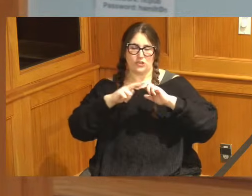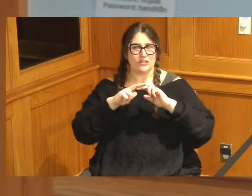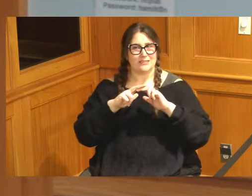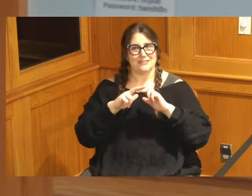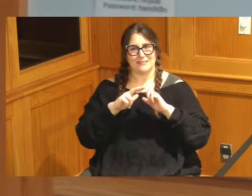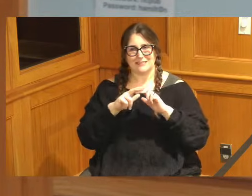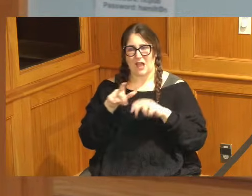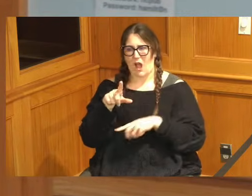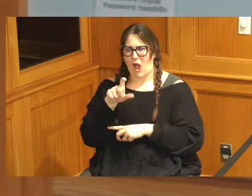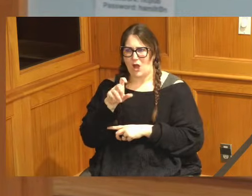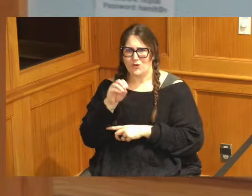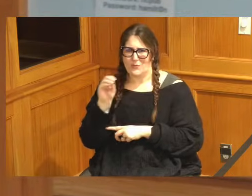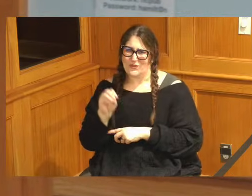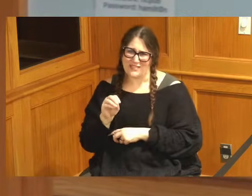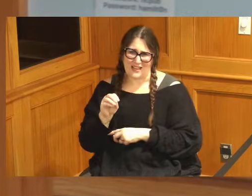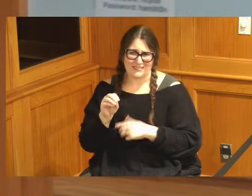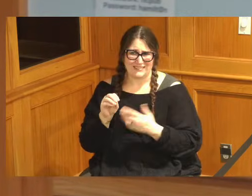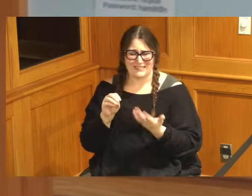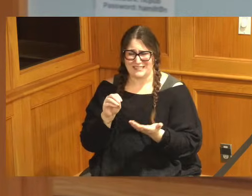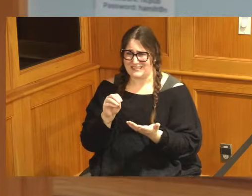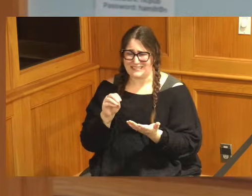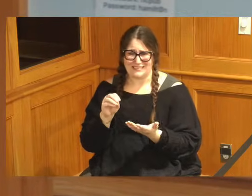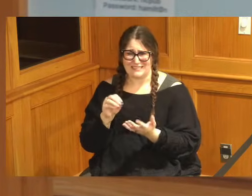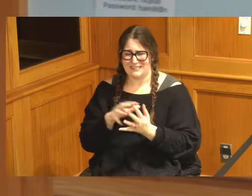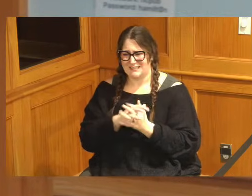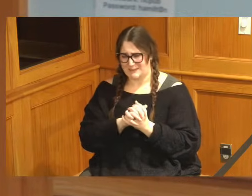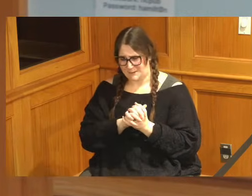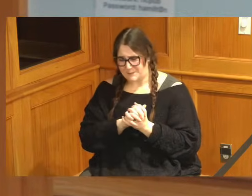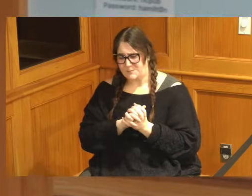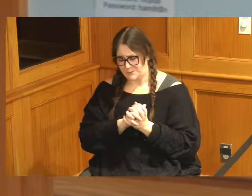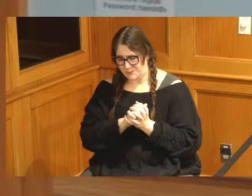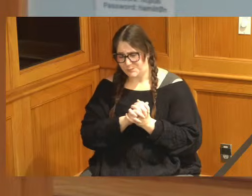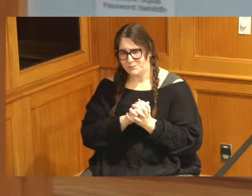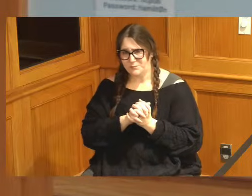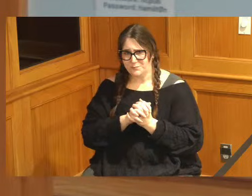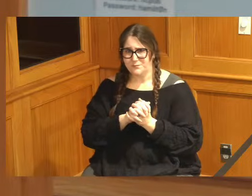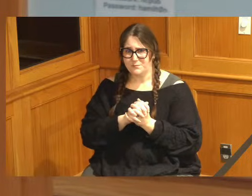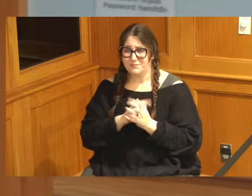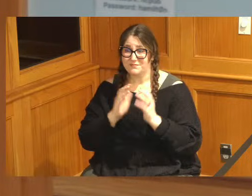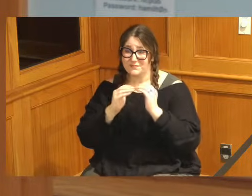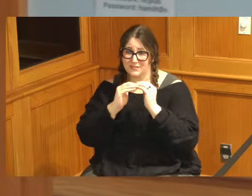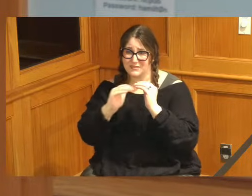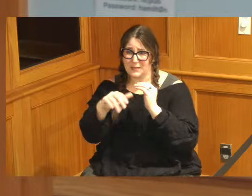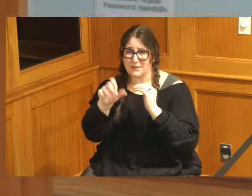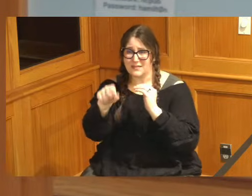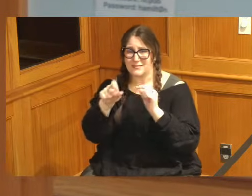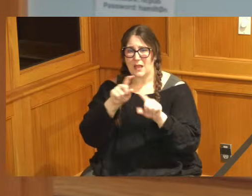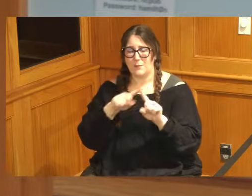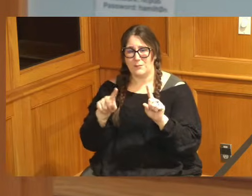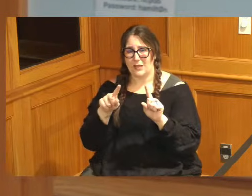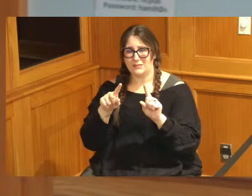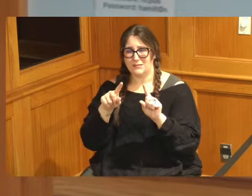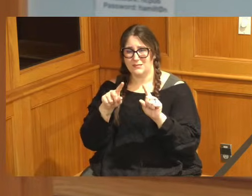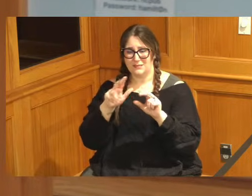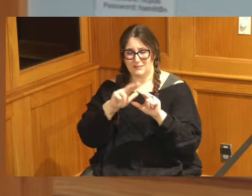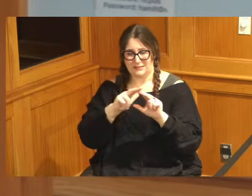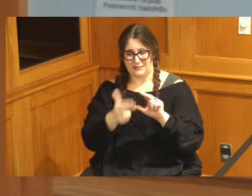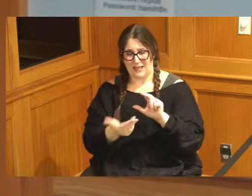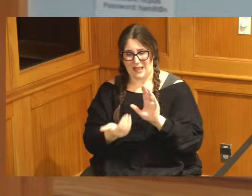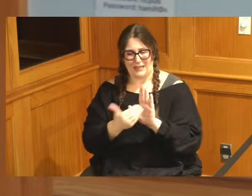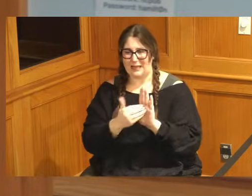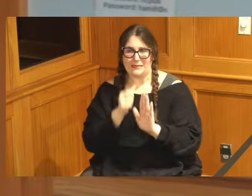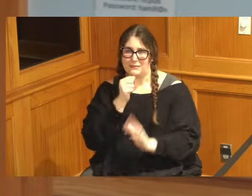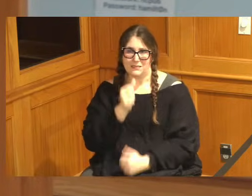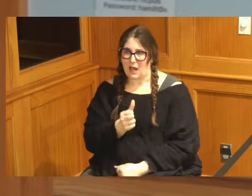100% you know in some metrics they've stabilized but they're not like going back down. And so it it